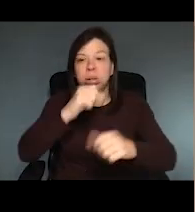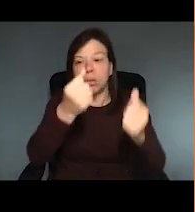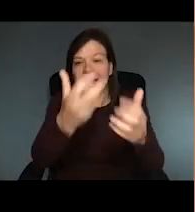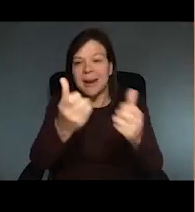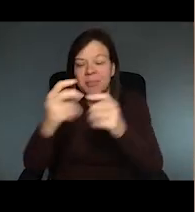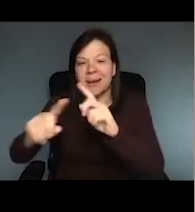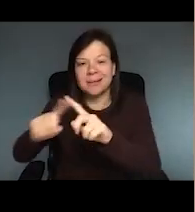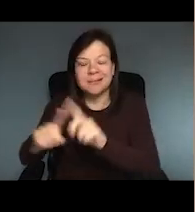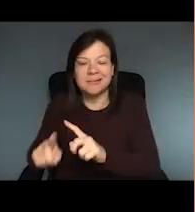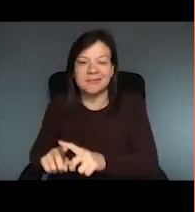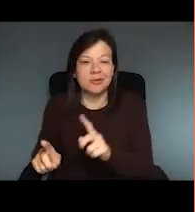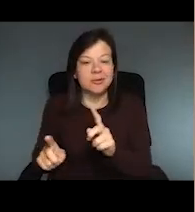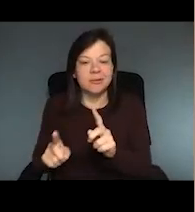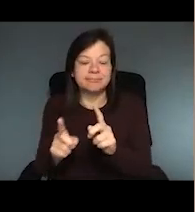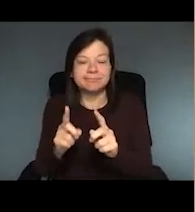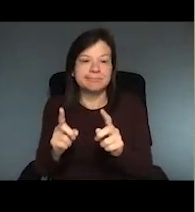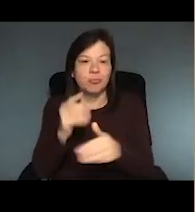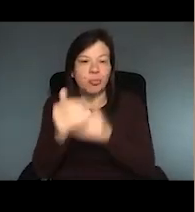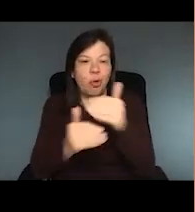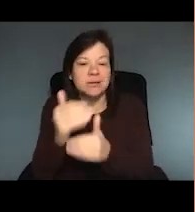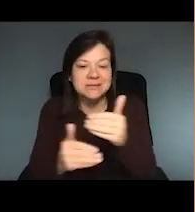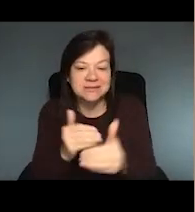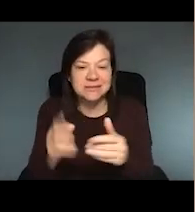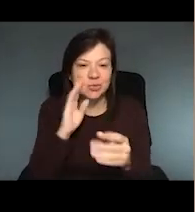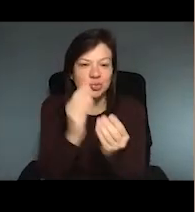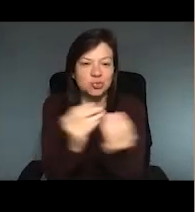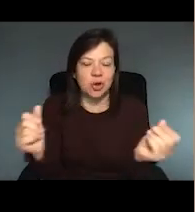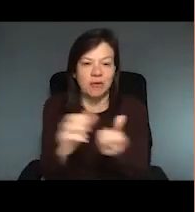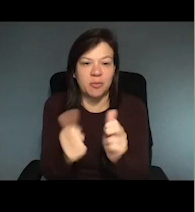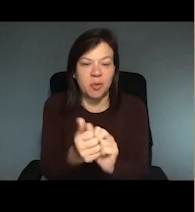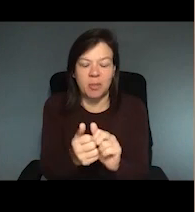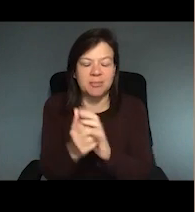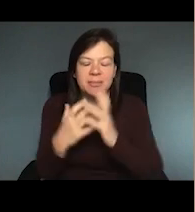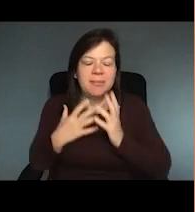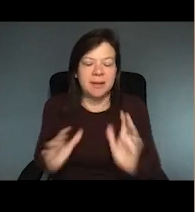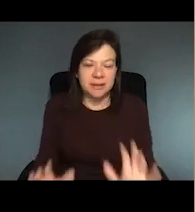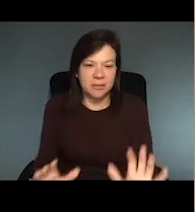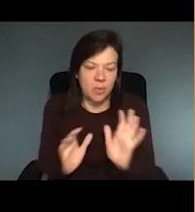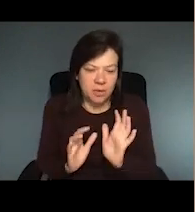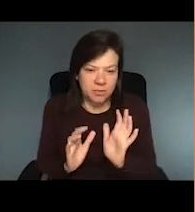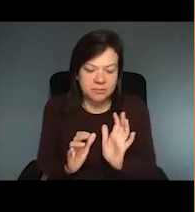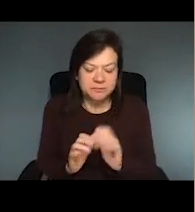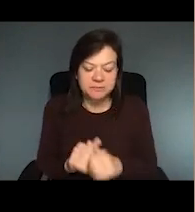DIFFERENT PLATFORMS AND DIFFERENT ORGANIZATIONS AND DIFFERENT MEMBERS WITHIN THE ORGANIZATION TO GET SCHEMA